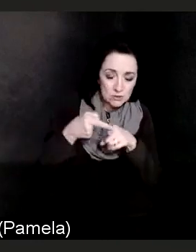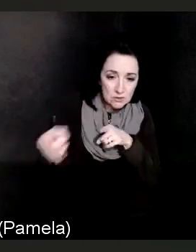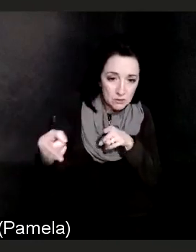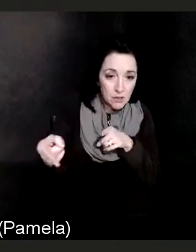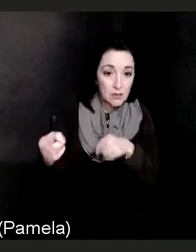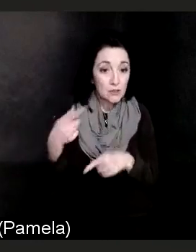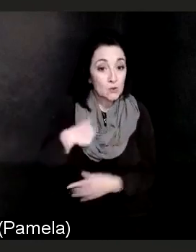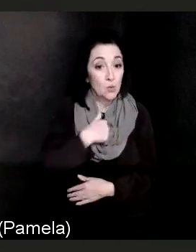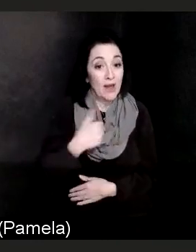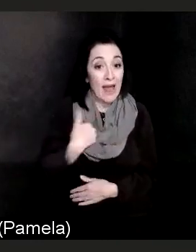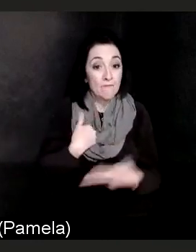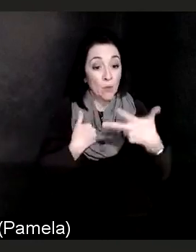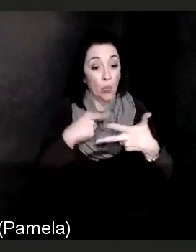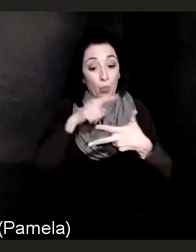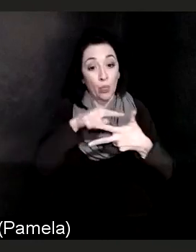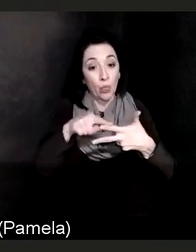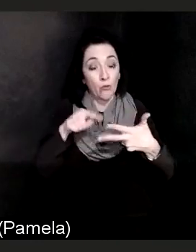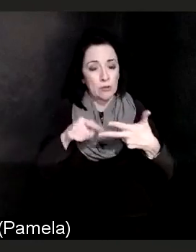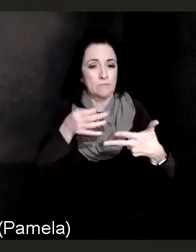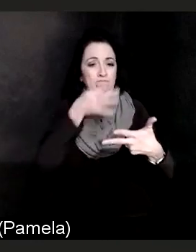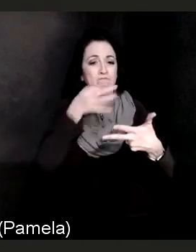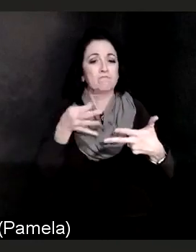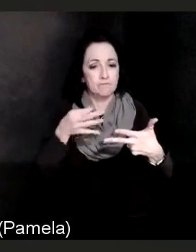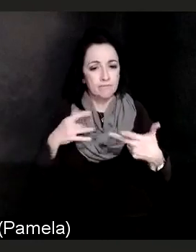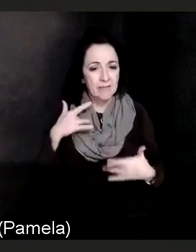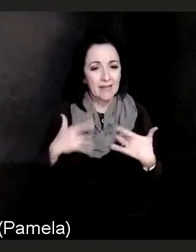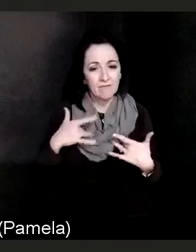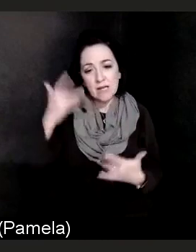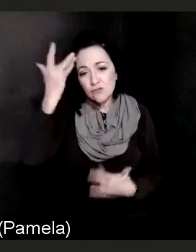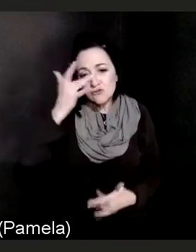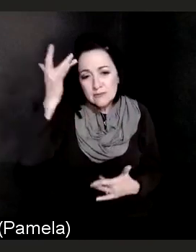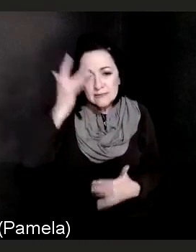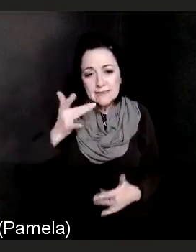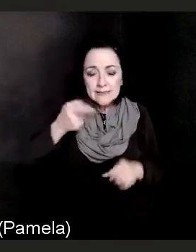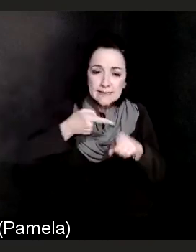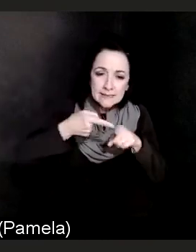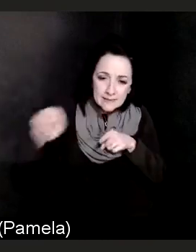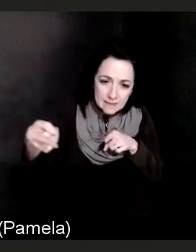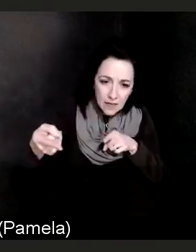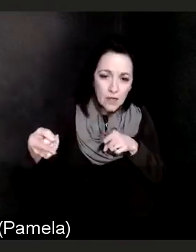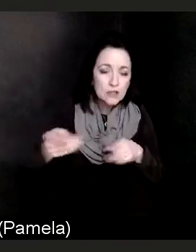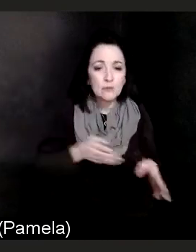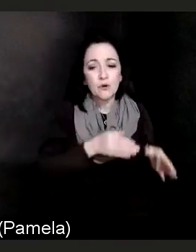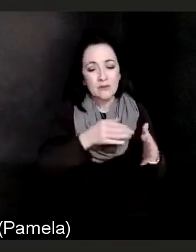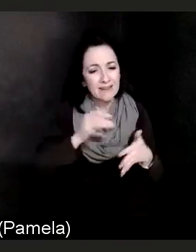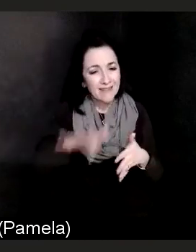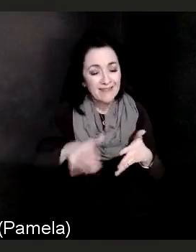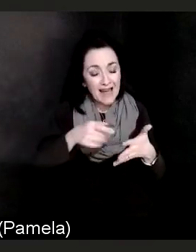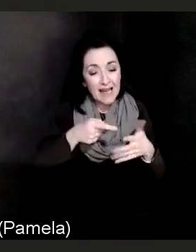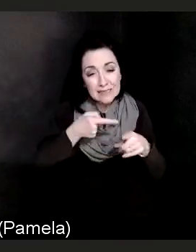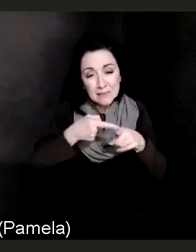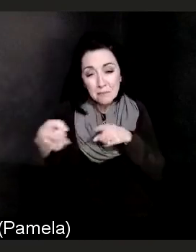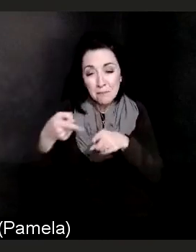we have four endocrinologists. These are all the things that we have continued to build despite the uncertainty because we know